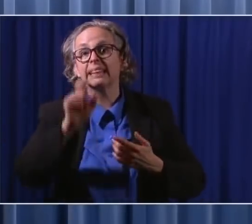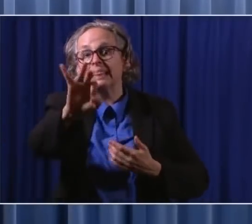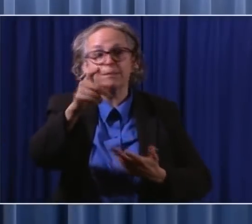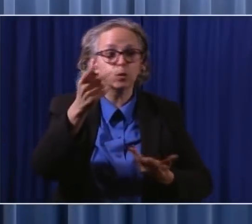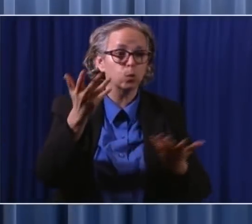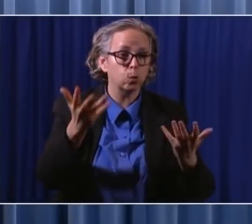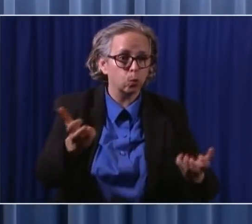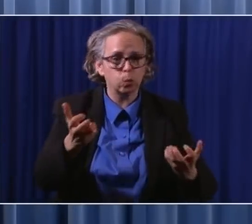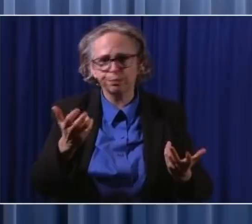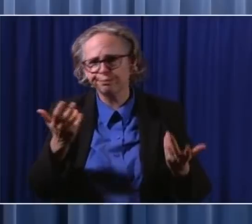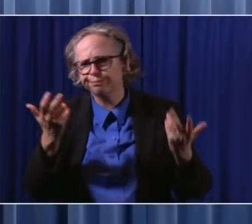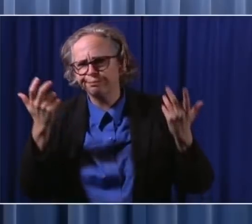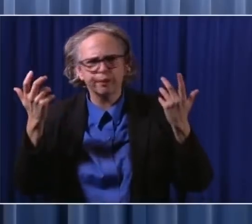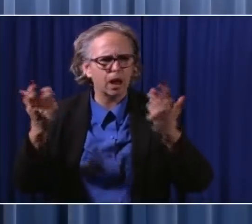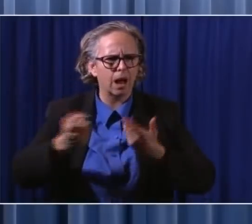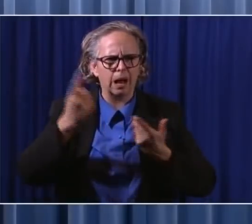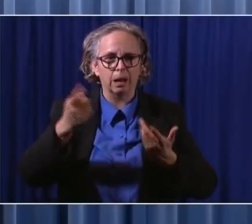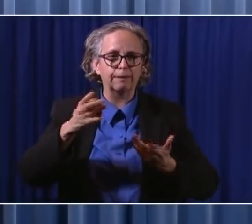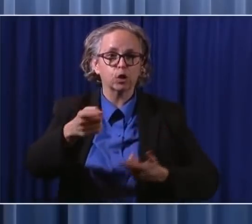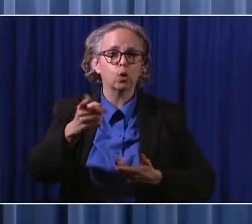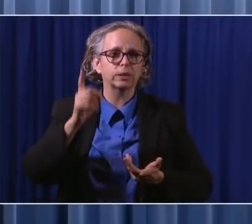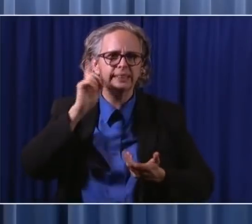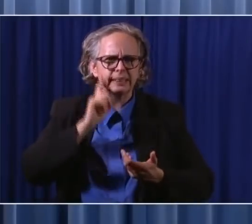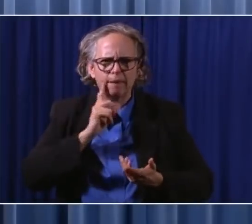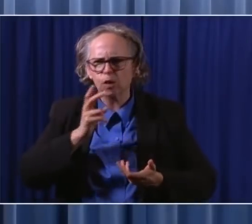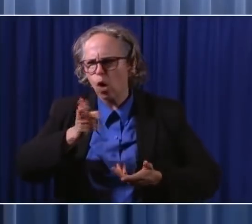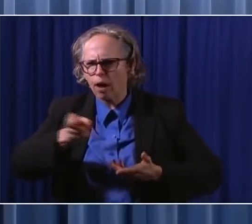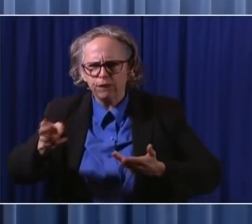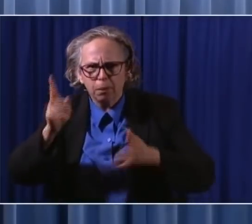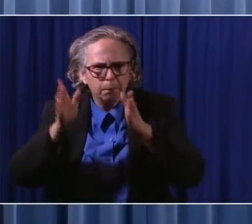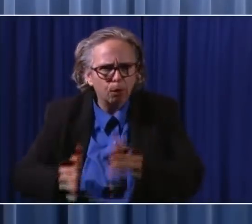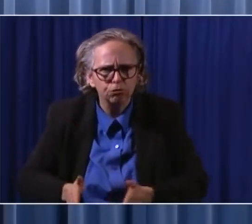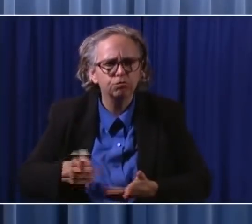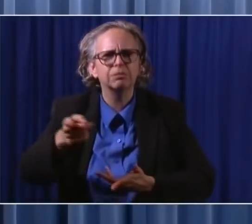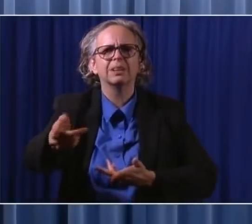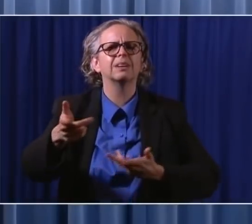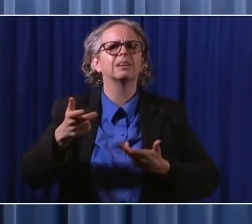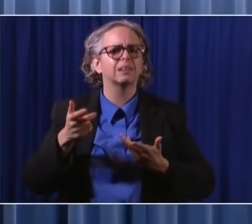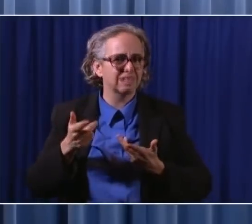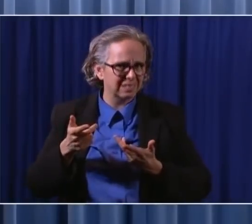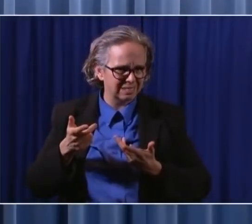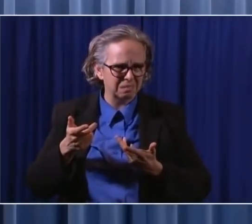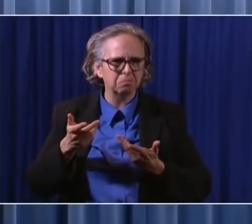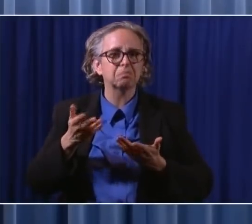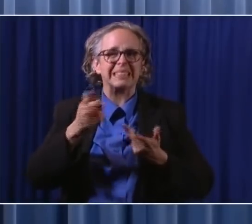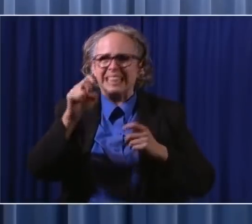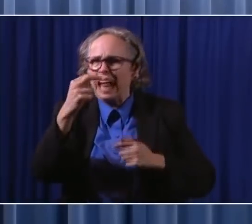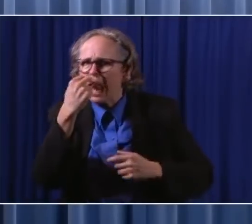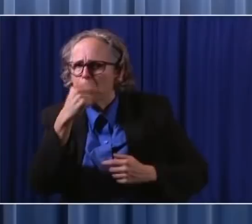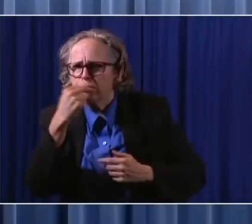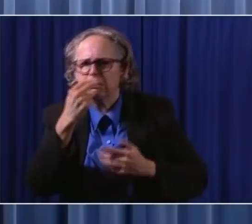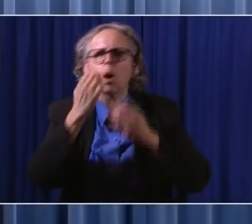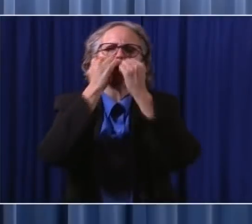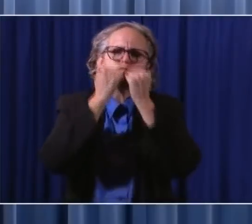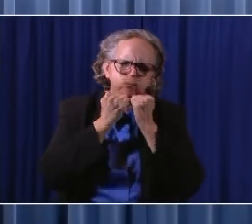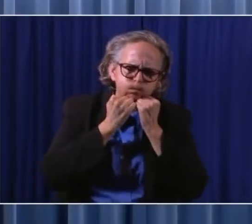AGAINST IT. IF COMMUNICATING WITH THE HEARING, WHILE THEY ARE COMMUNICATING WITH THE